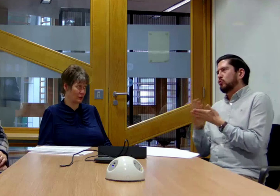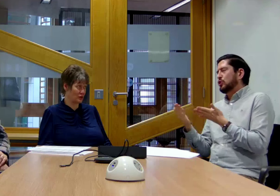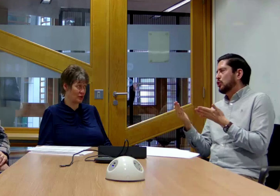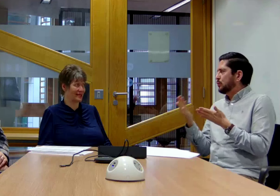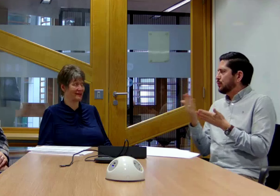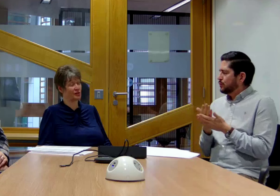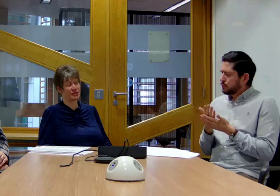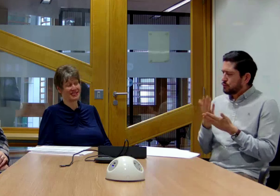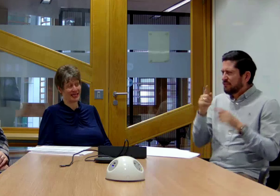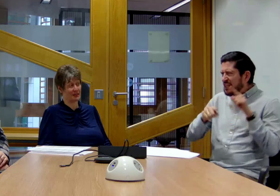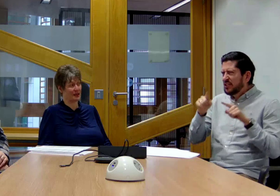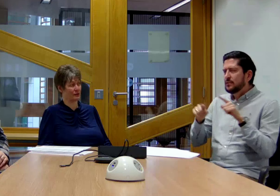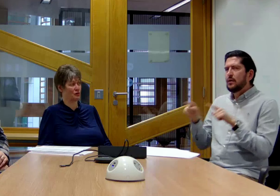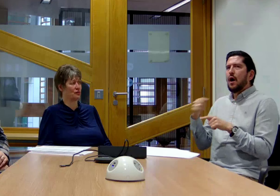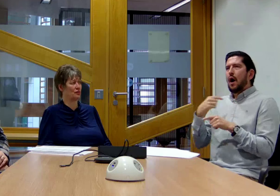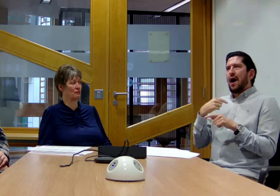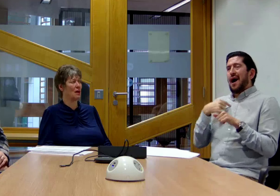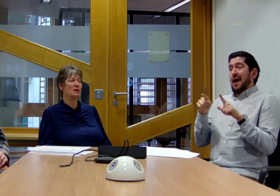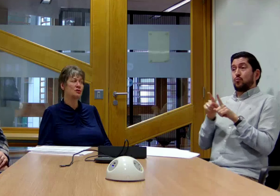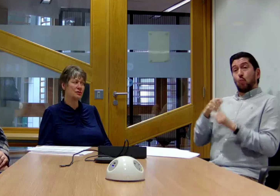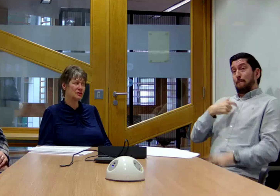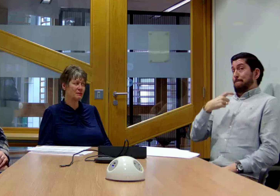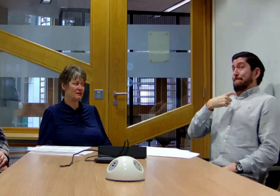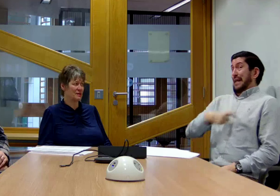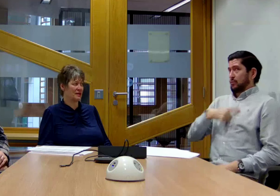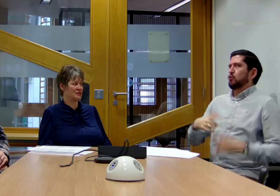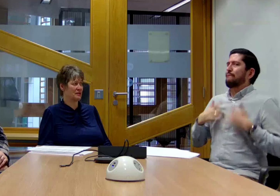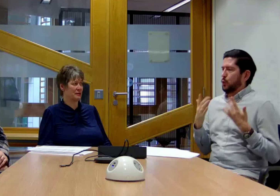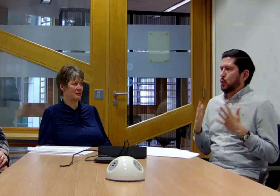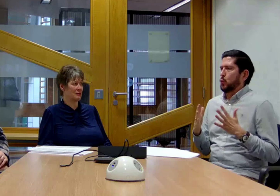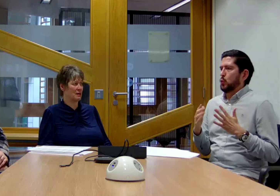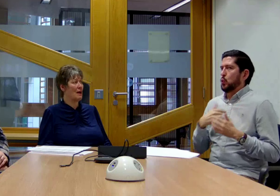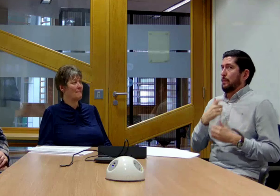English because BSL is actually their first language and English is a second language